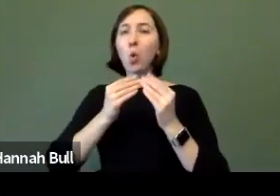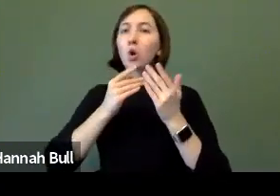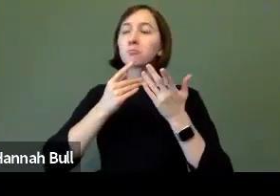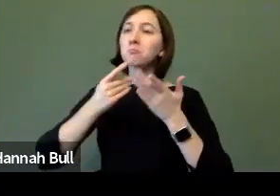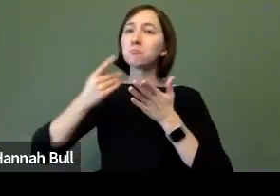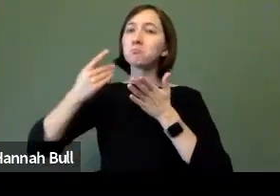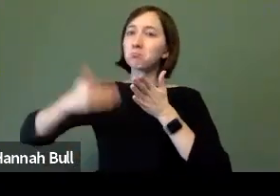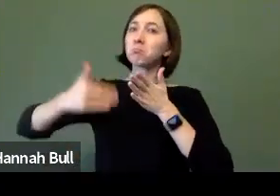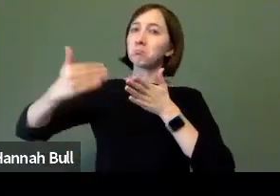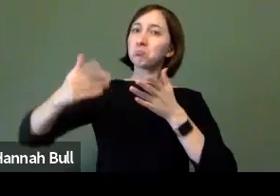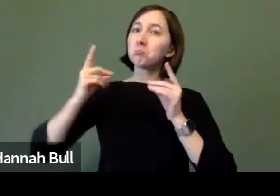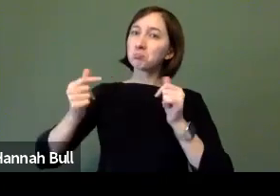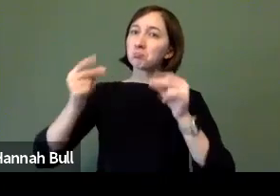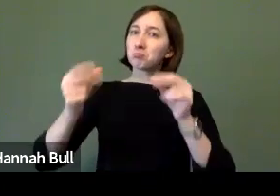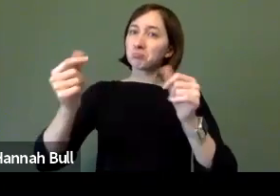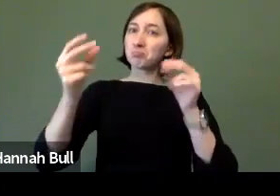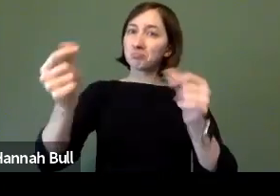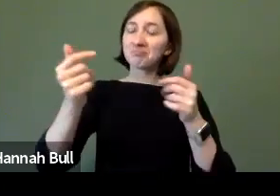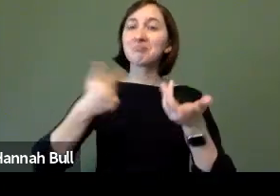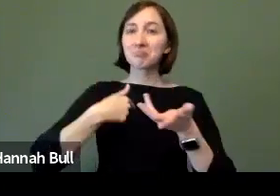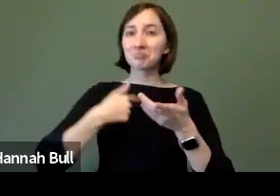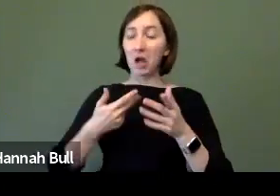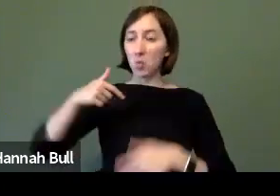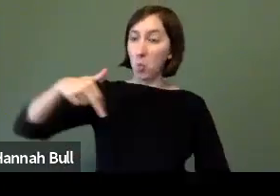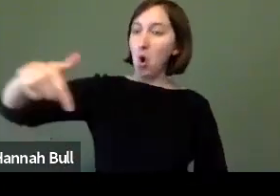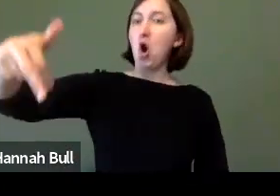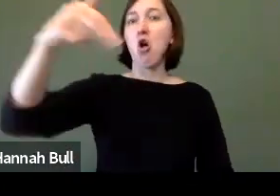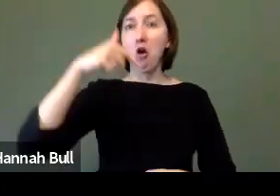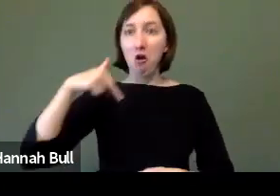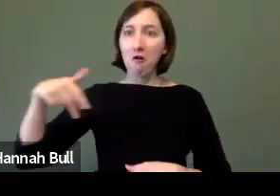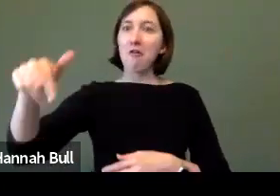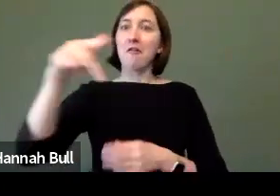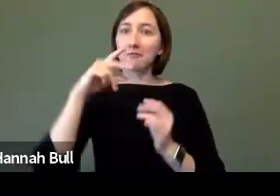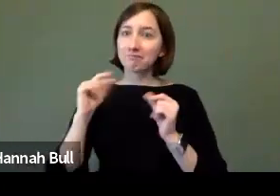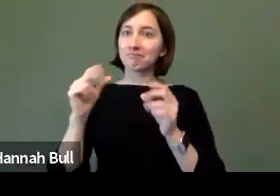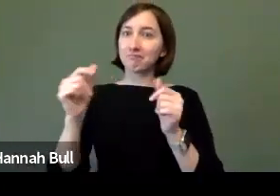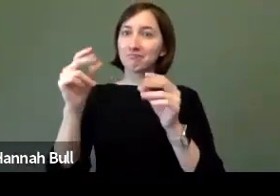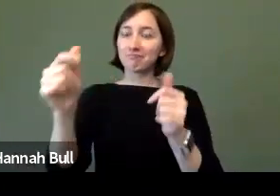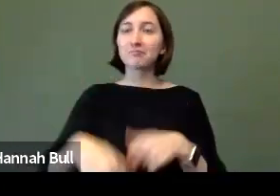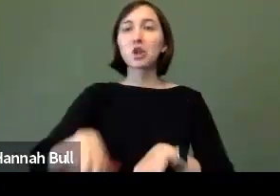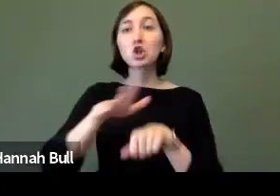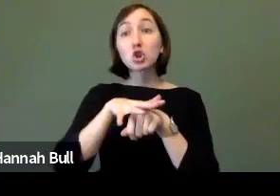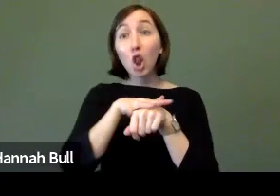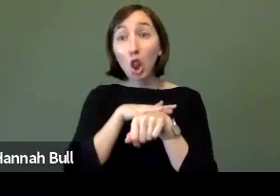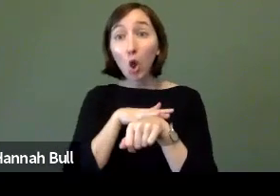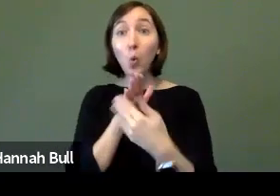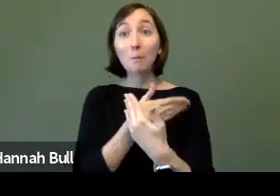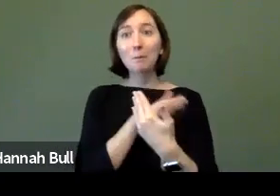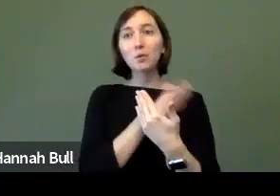If you listen to something slow and relaxing you'll go slower. That could be good for meditation or gratitude.